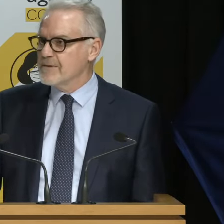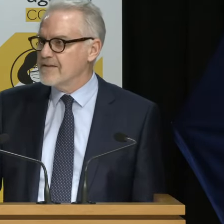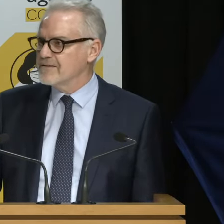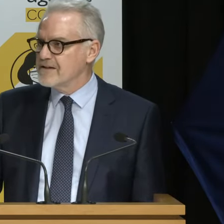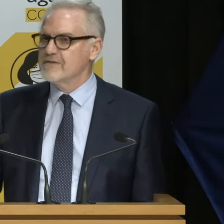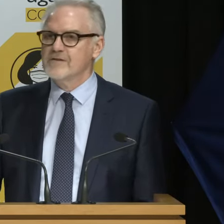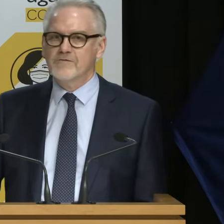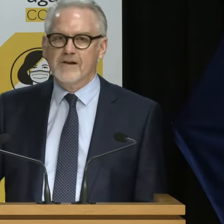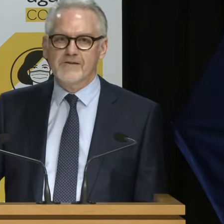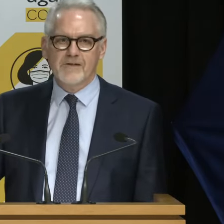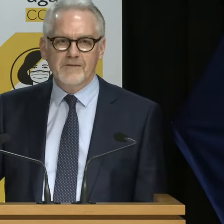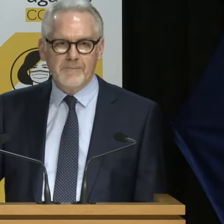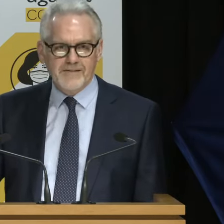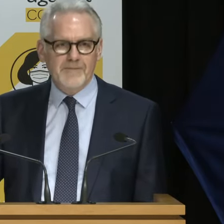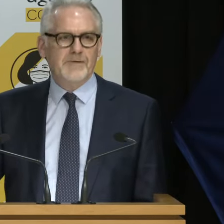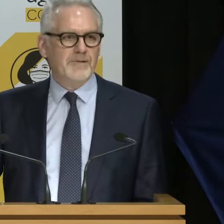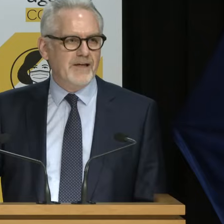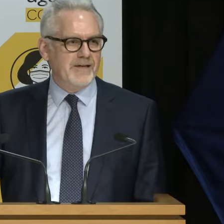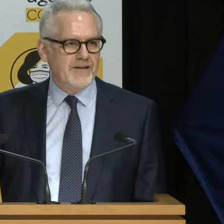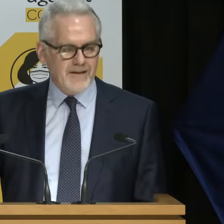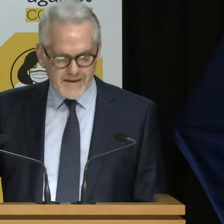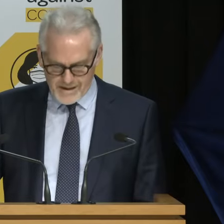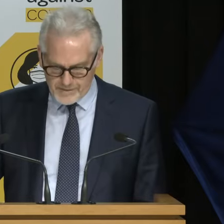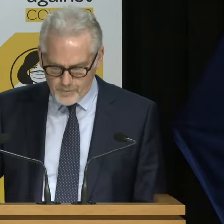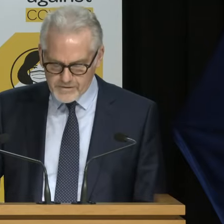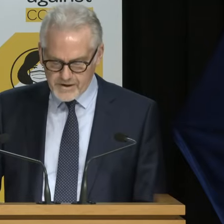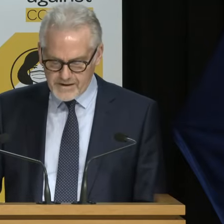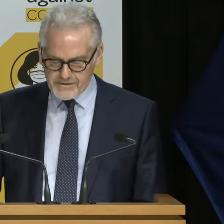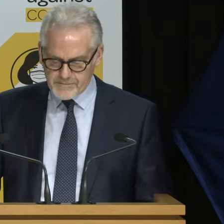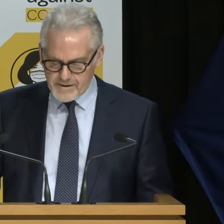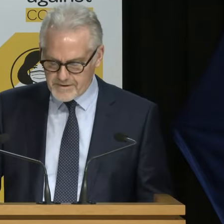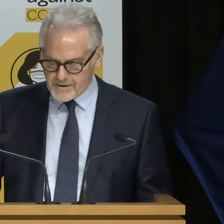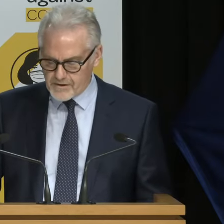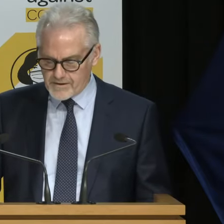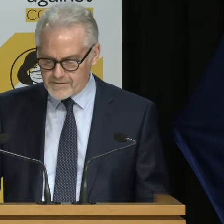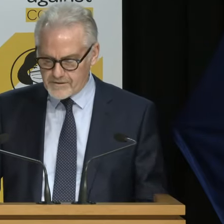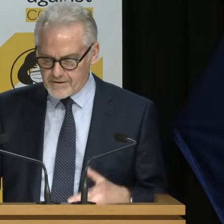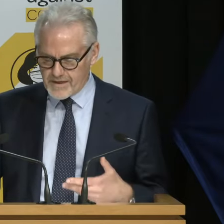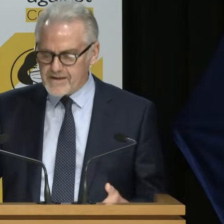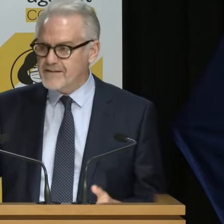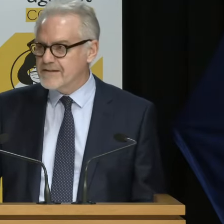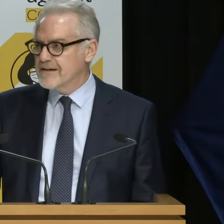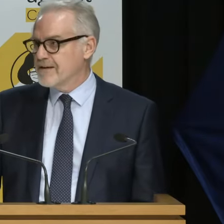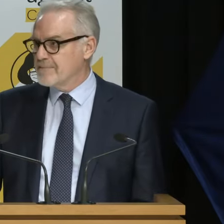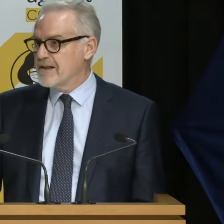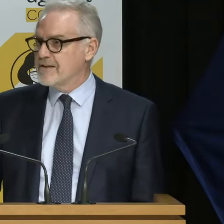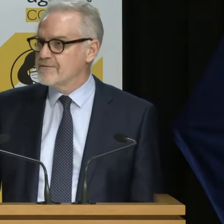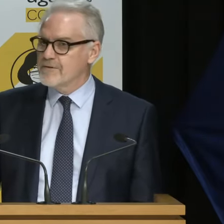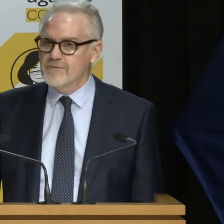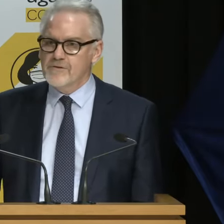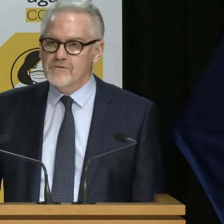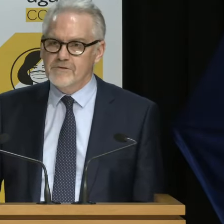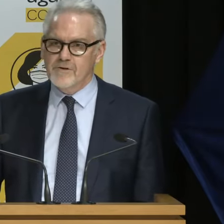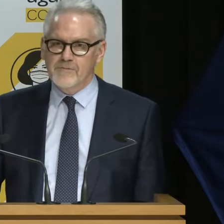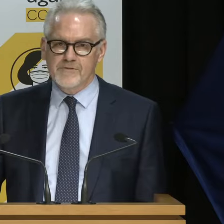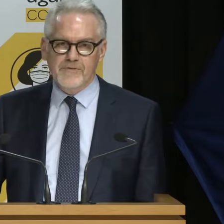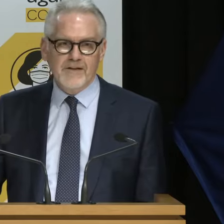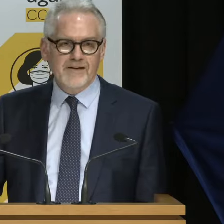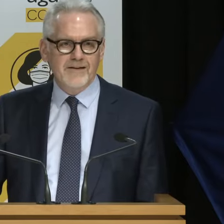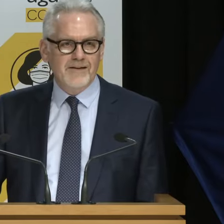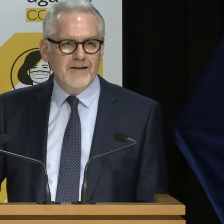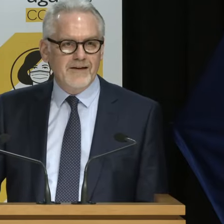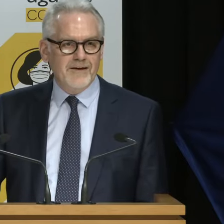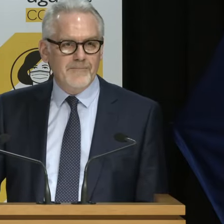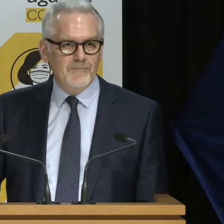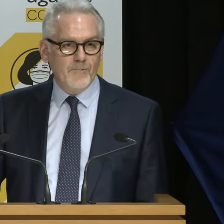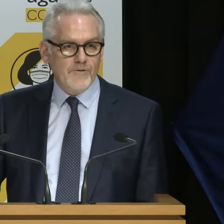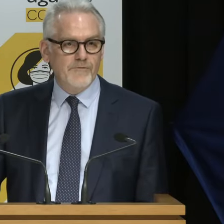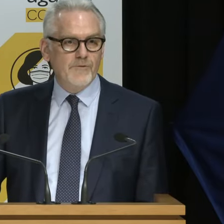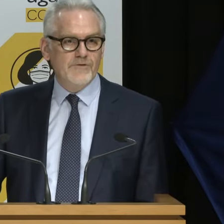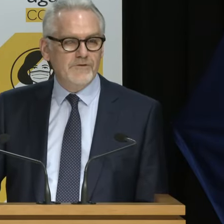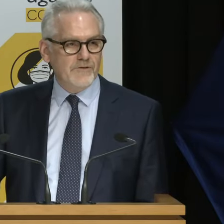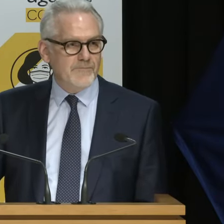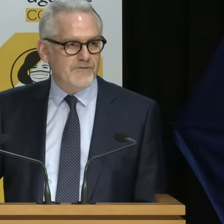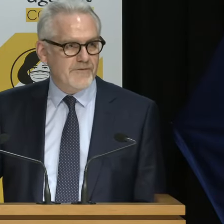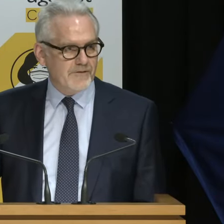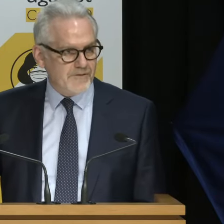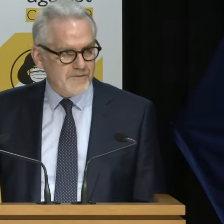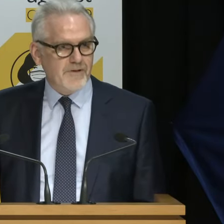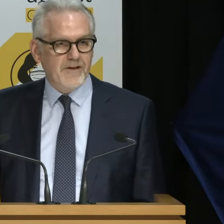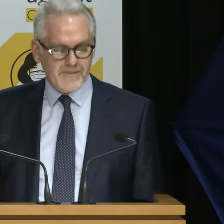laboratories but they are very